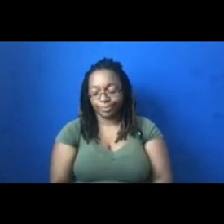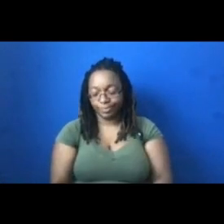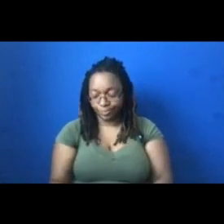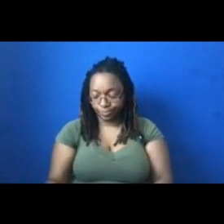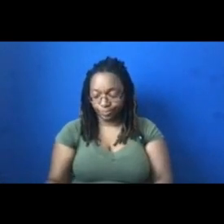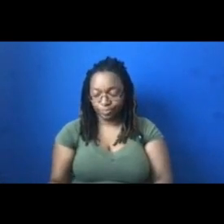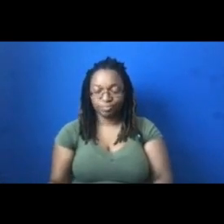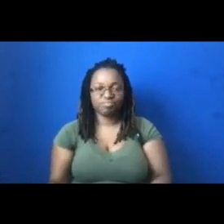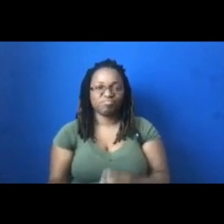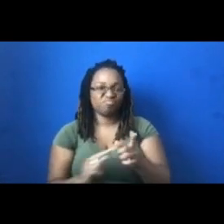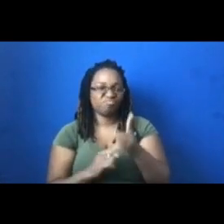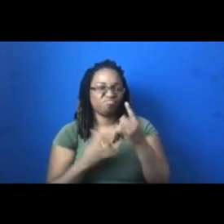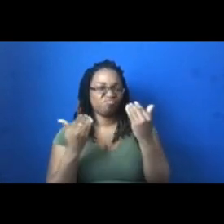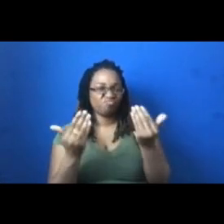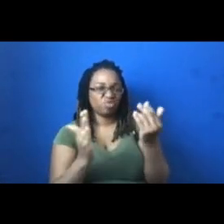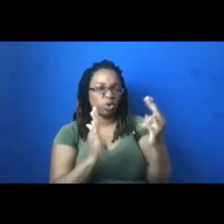to read this scenario.